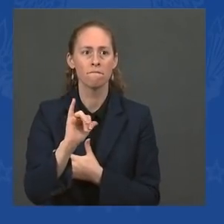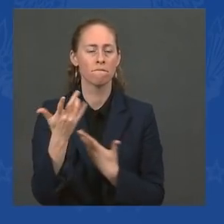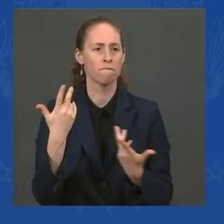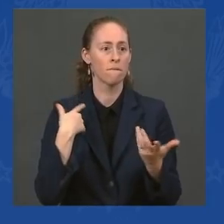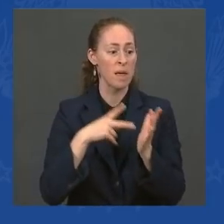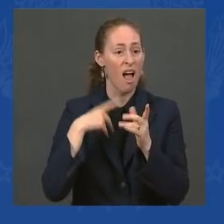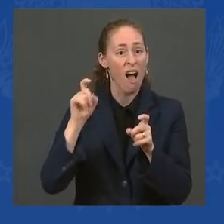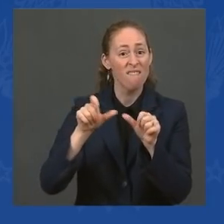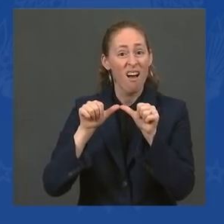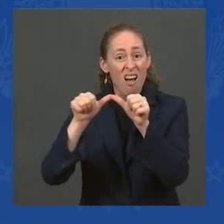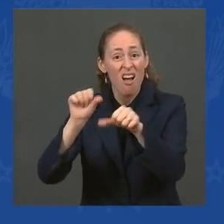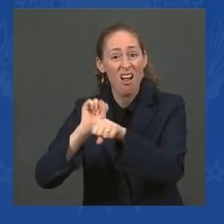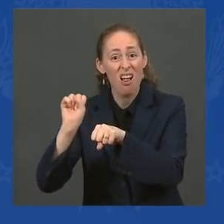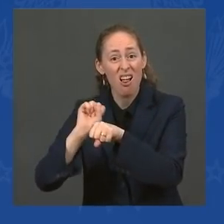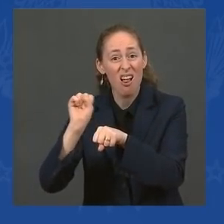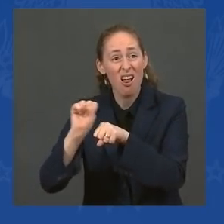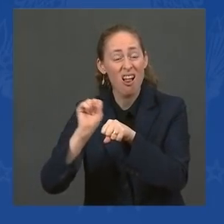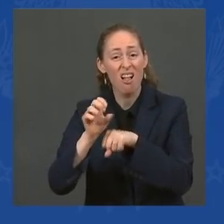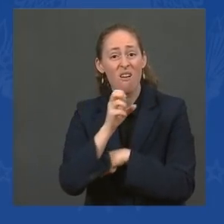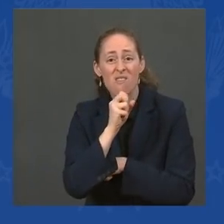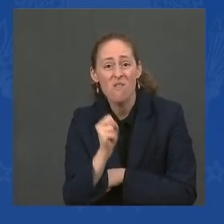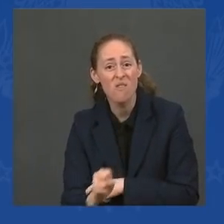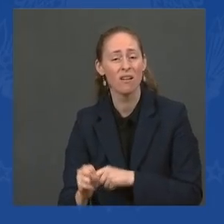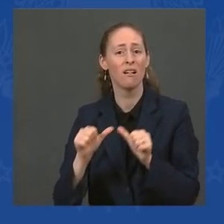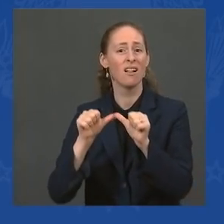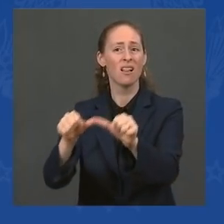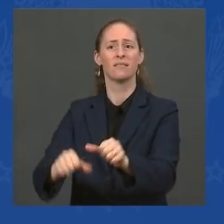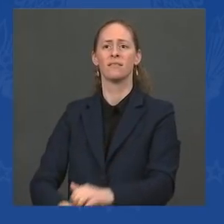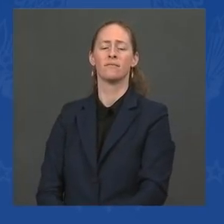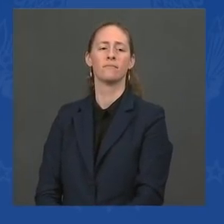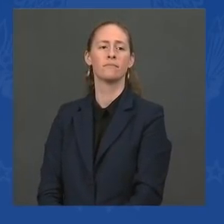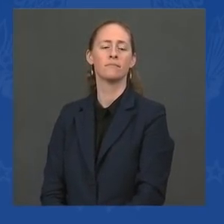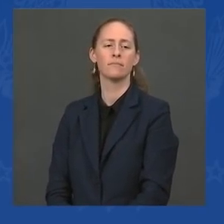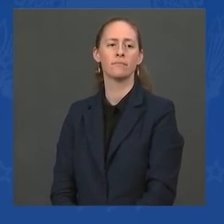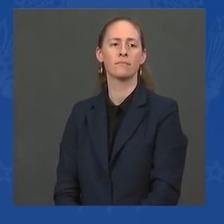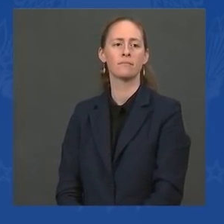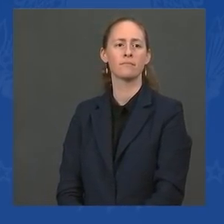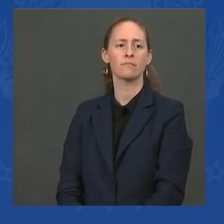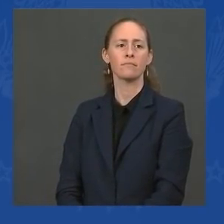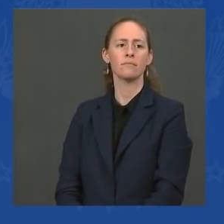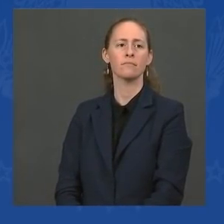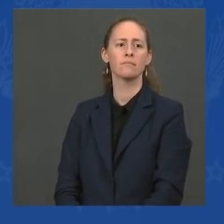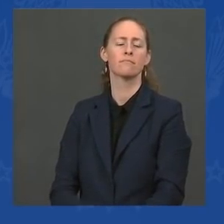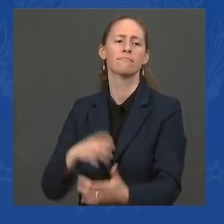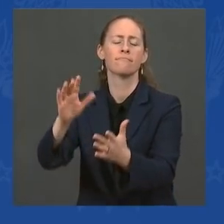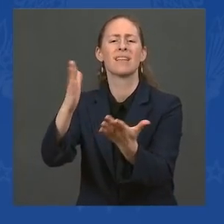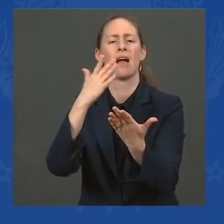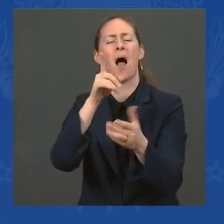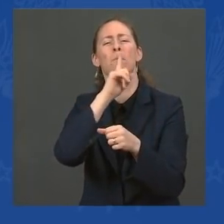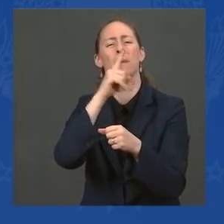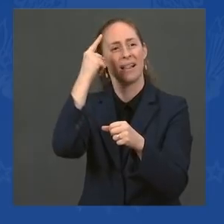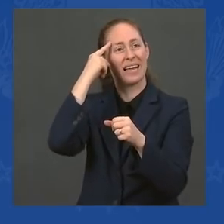The President: Well, thank you. I don't mean to thank you for the result, but thank you for explaining to people